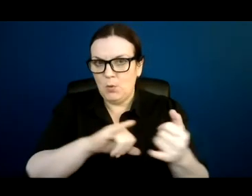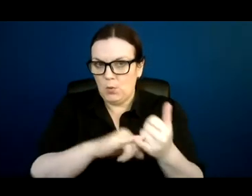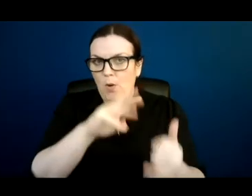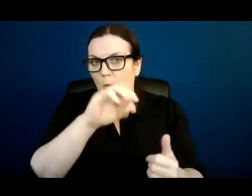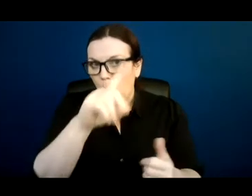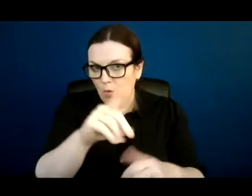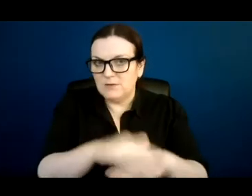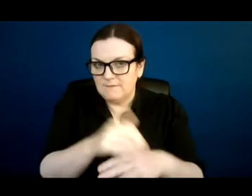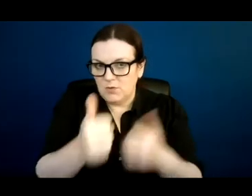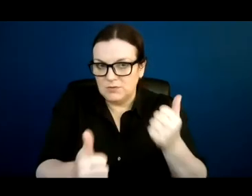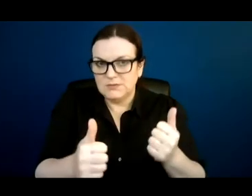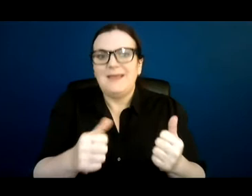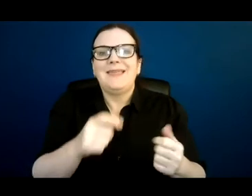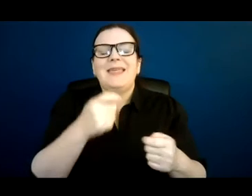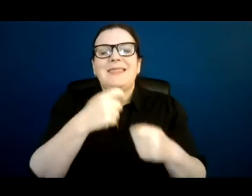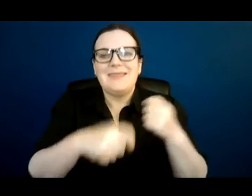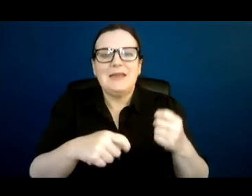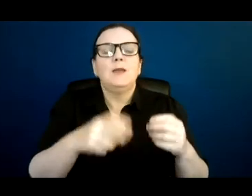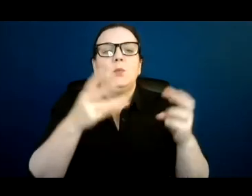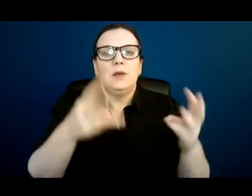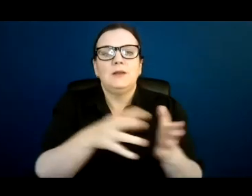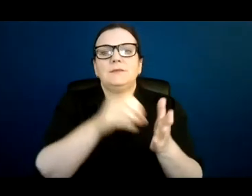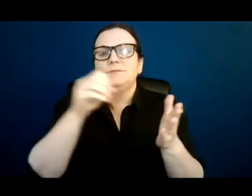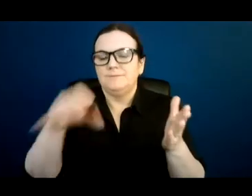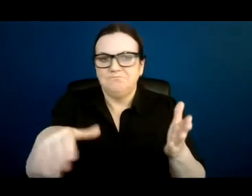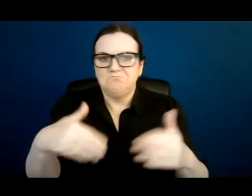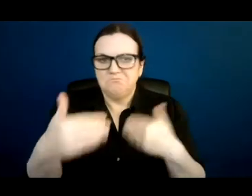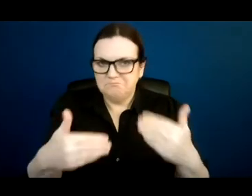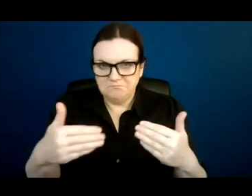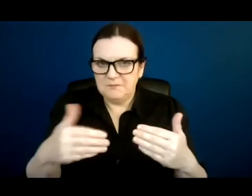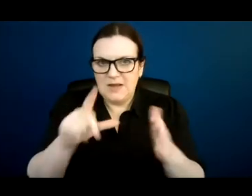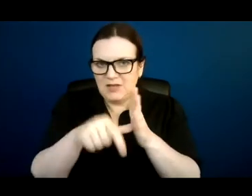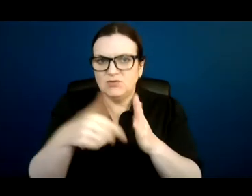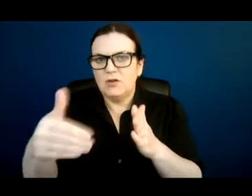discharge then, the office has taken a number of steps including the commencement of the